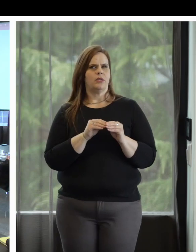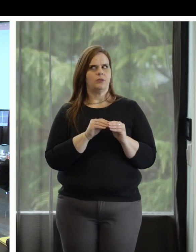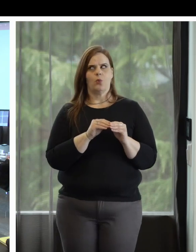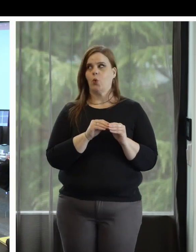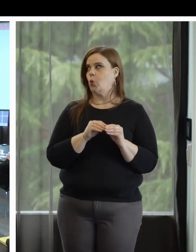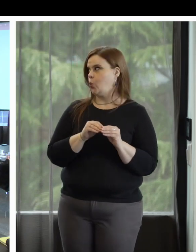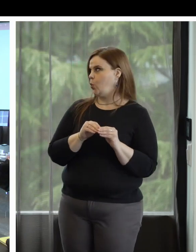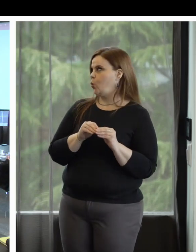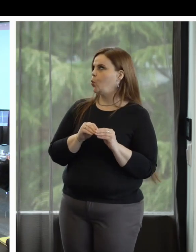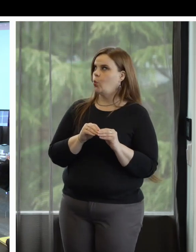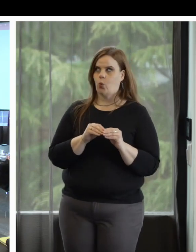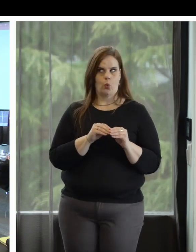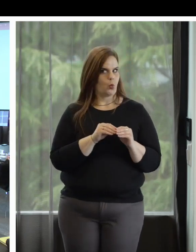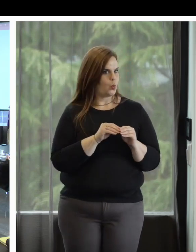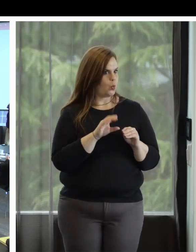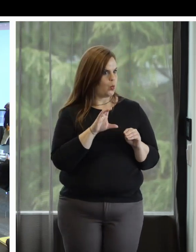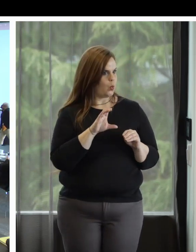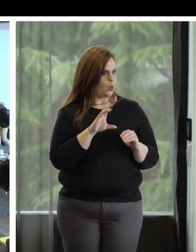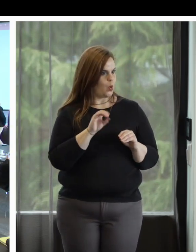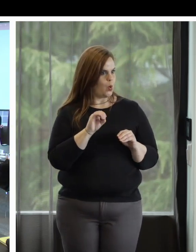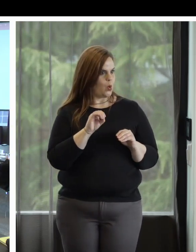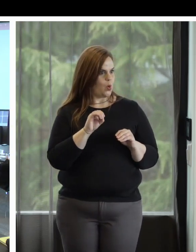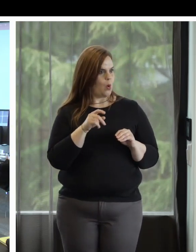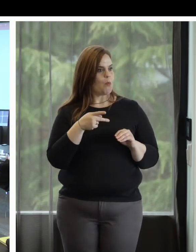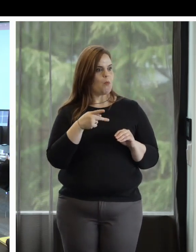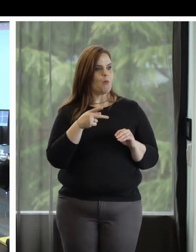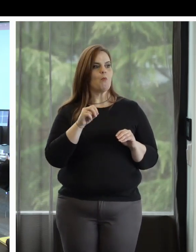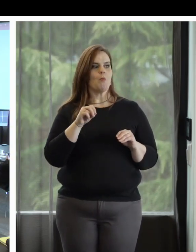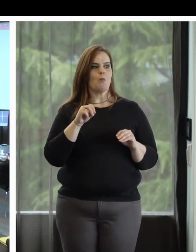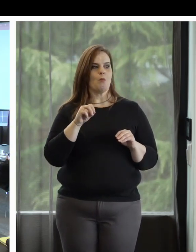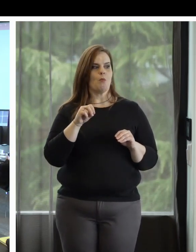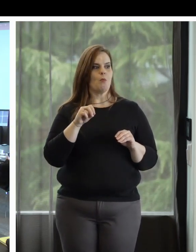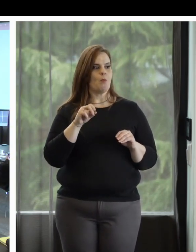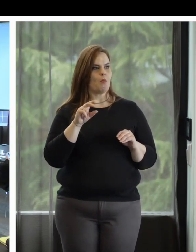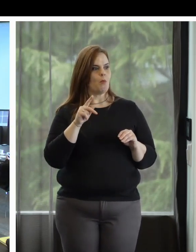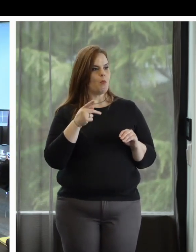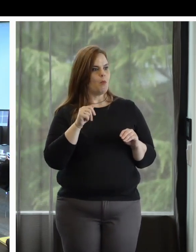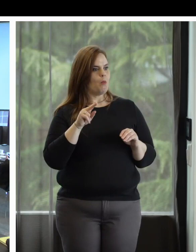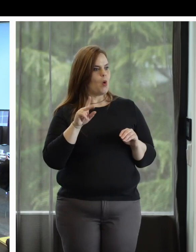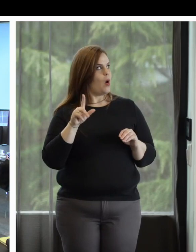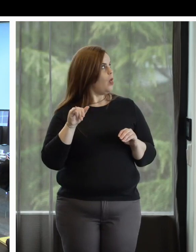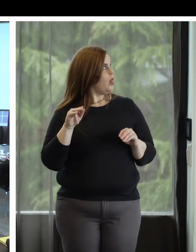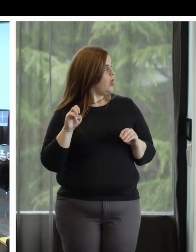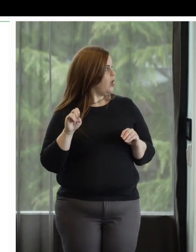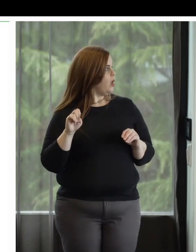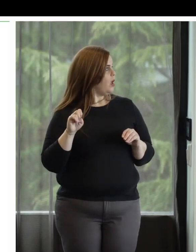Let's just make sure that she has joined us.